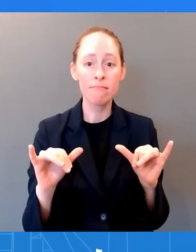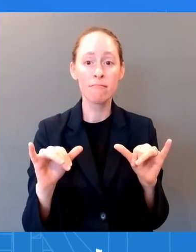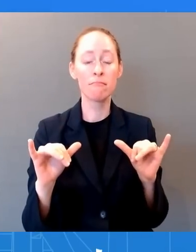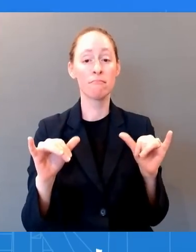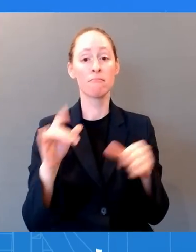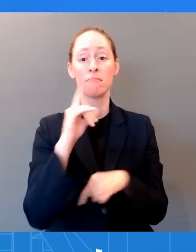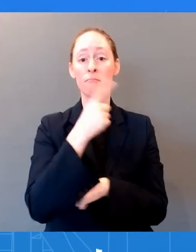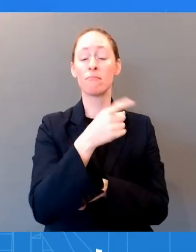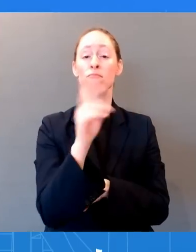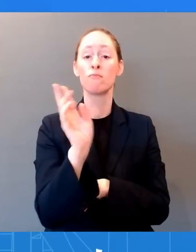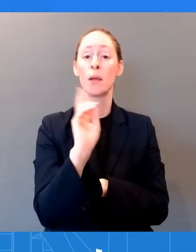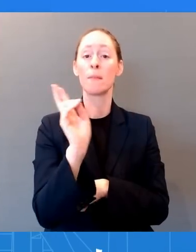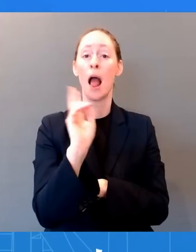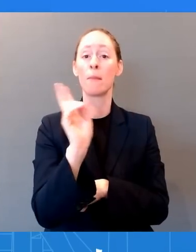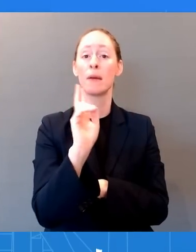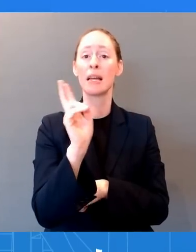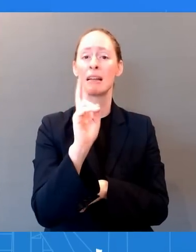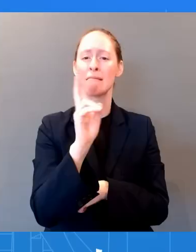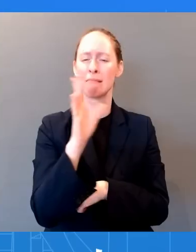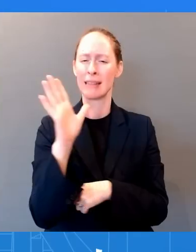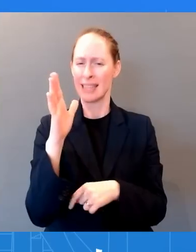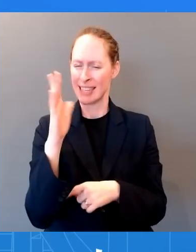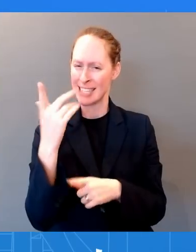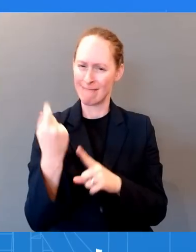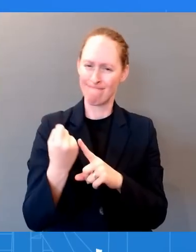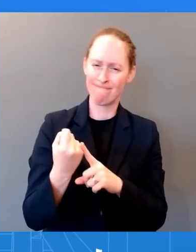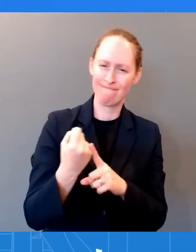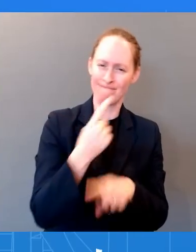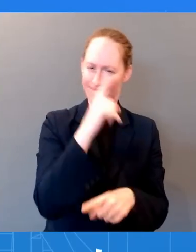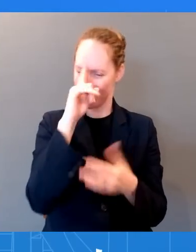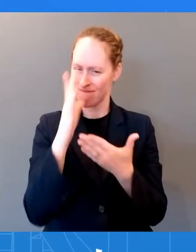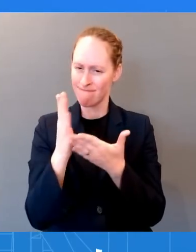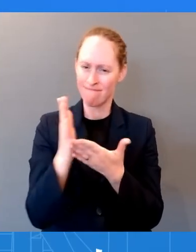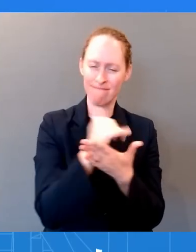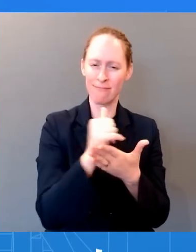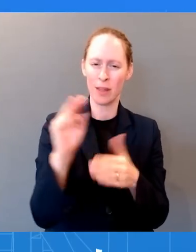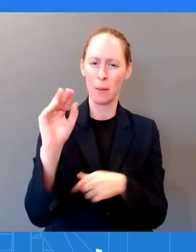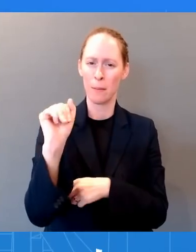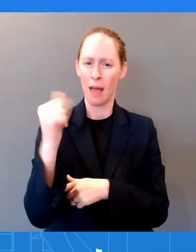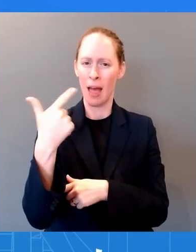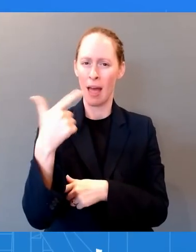is a threat to the rule of law. We will say that -- he will say that you can't propose